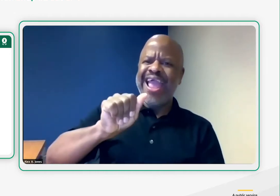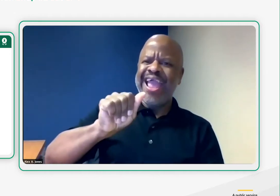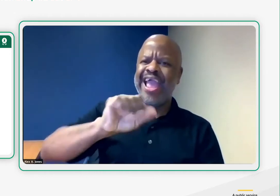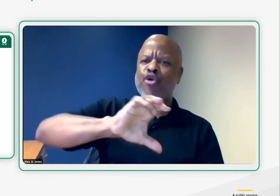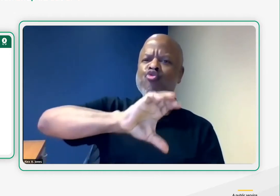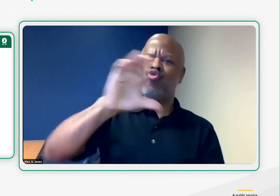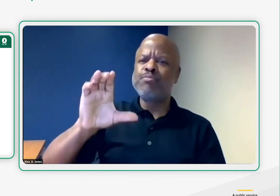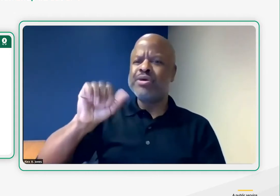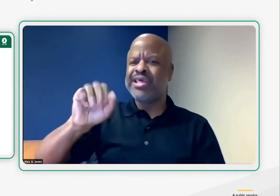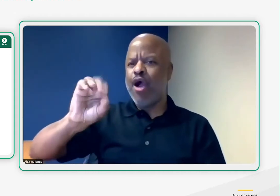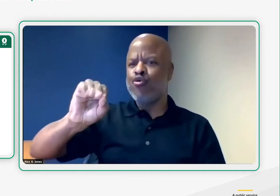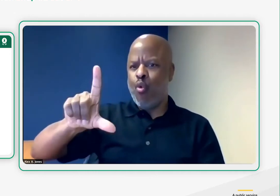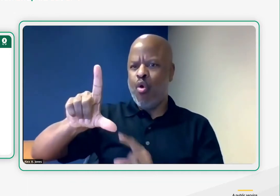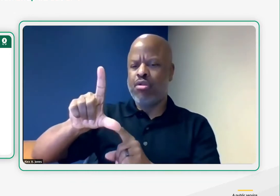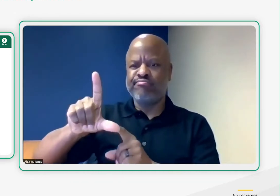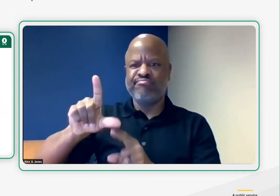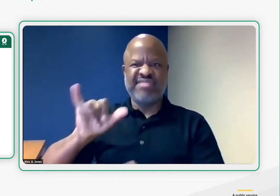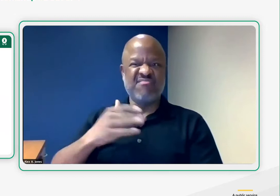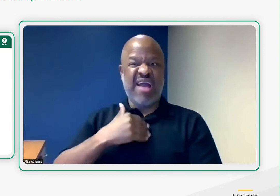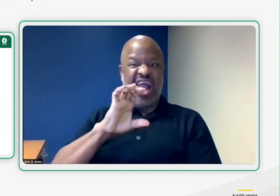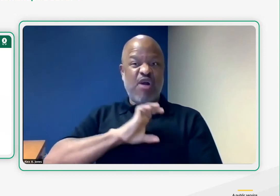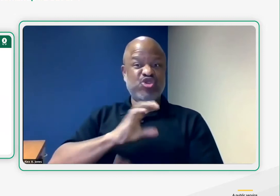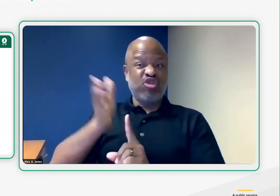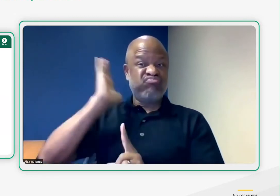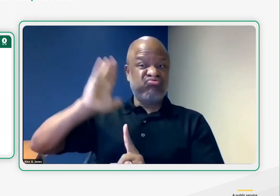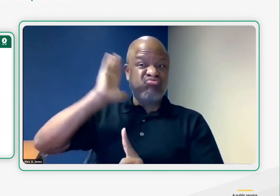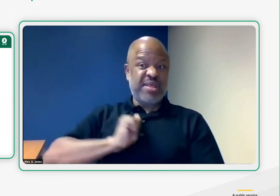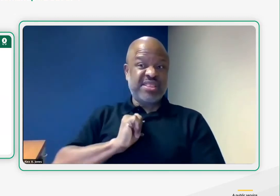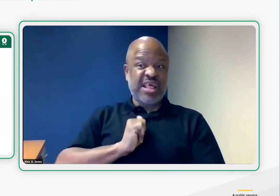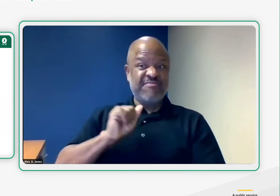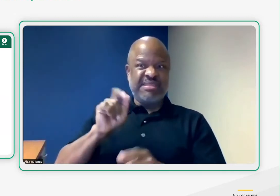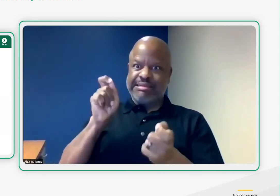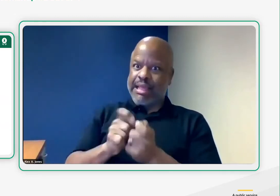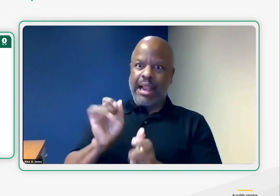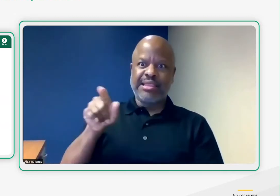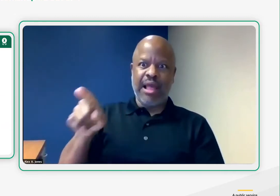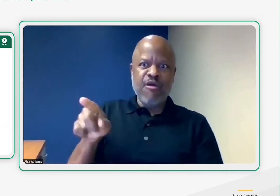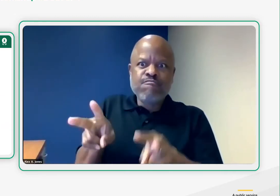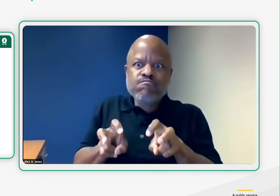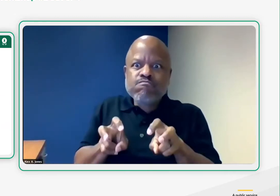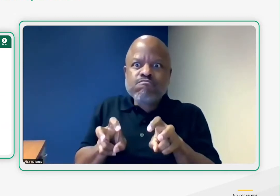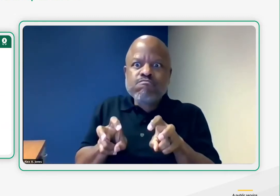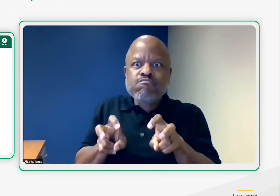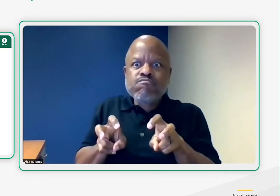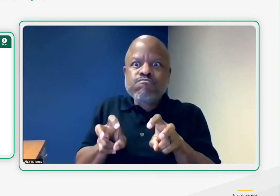And I specifically used the story of A Christmas Carol, right? I thought of myself as, you know, Ebenezer Scrooge.